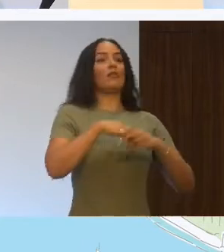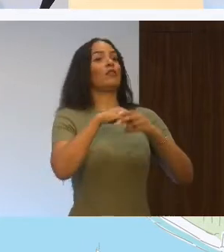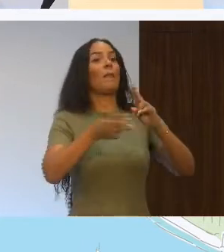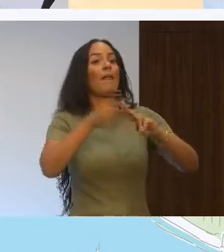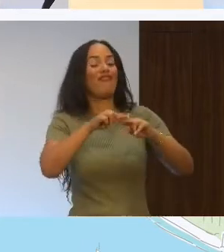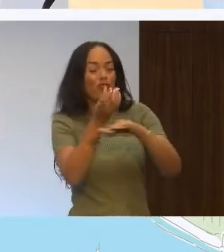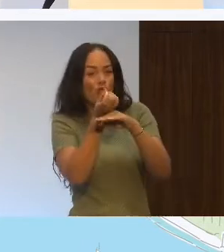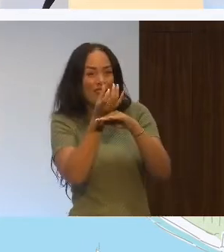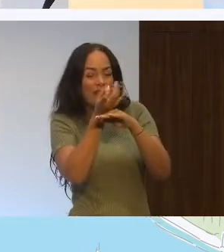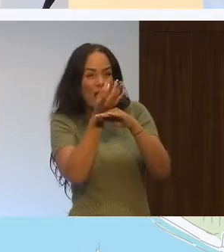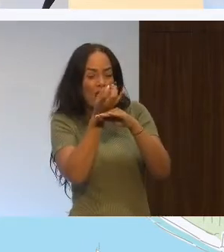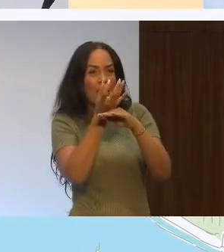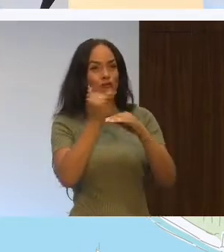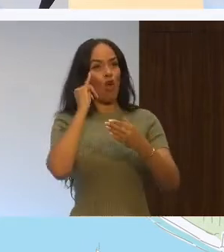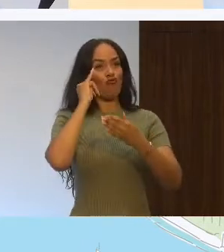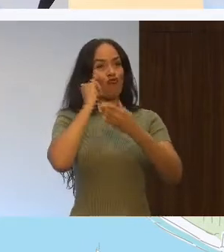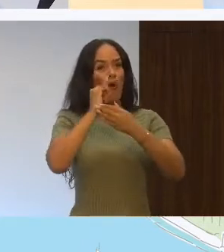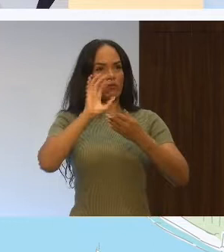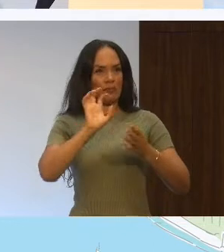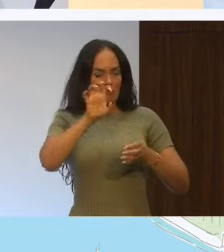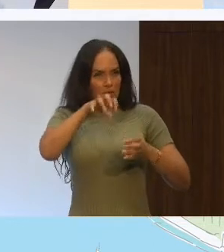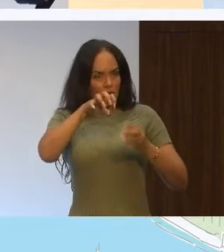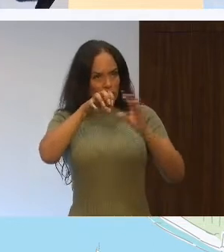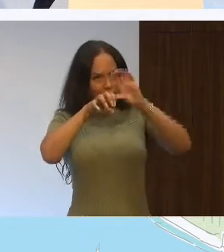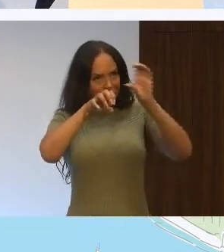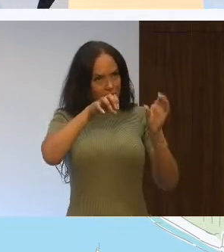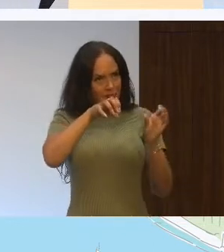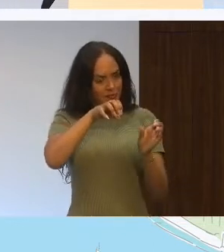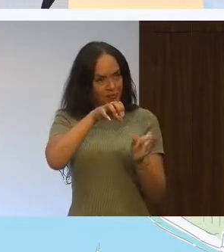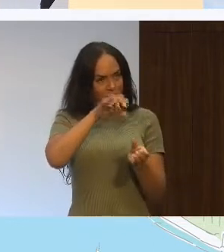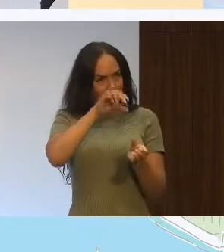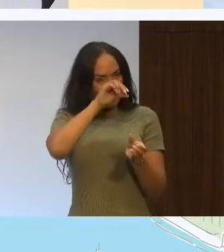if you actually have those crystals and there is a different maneuver to get the crystal